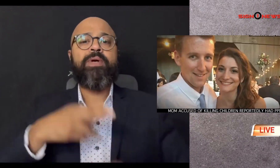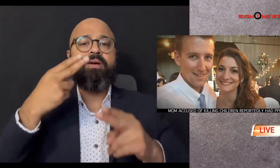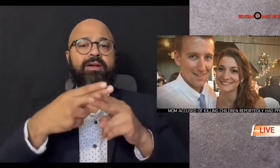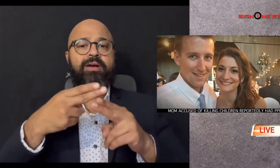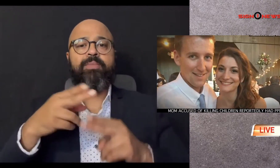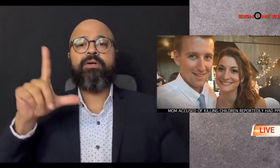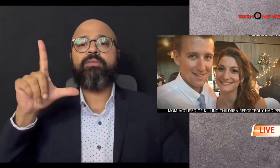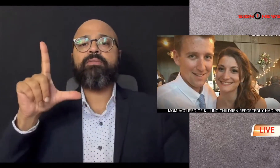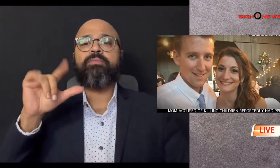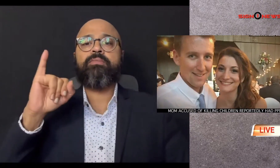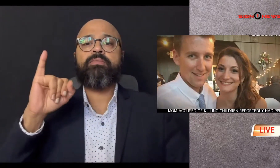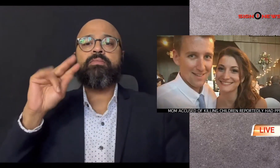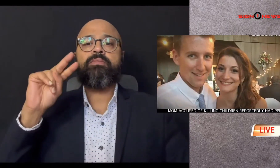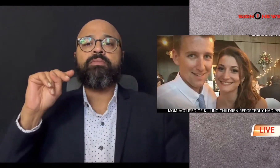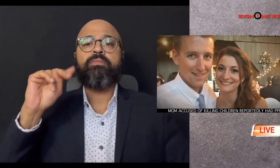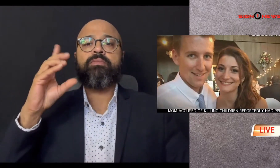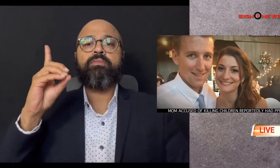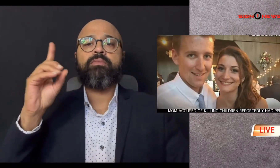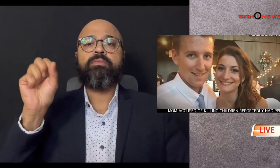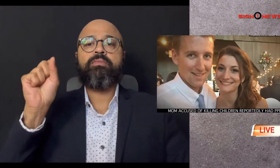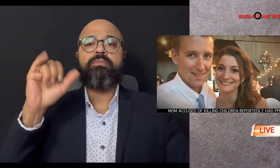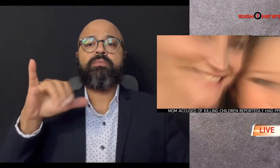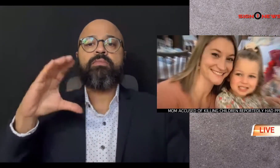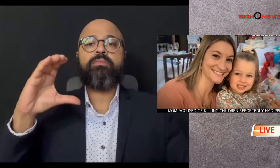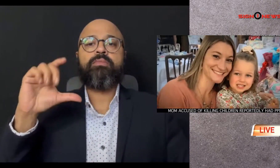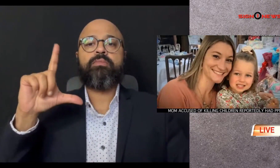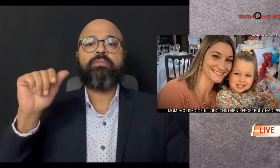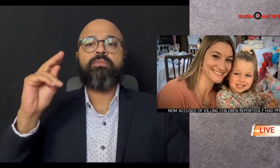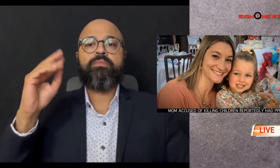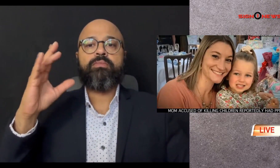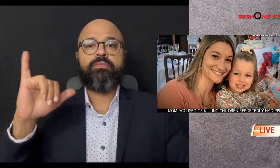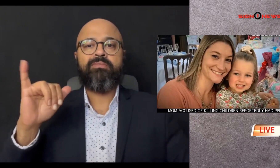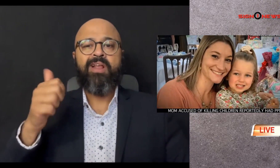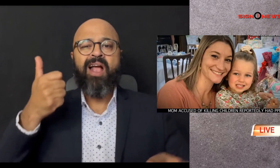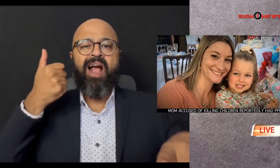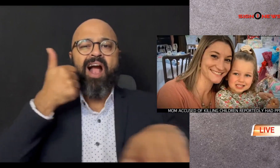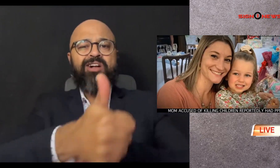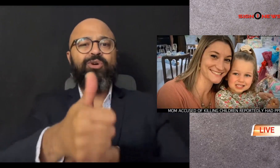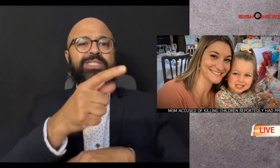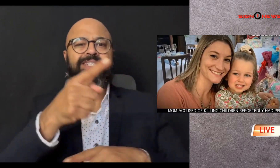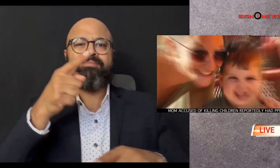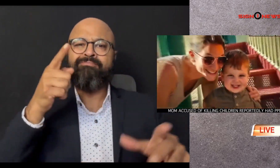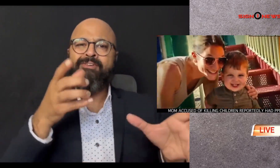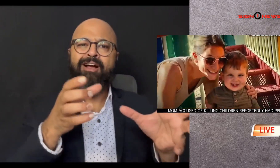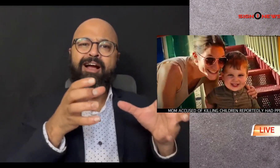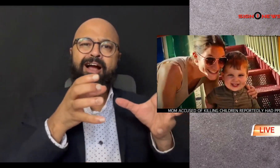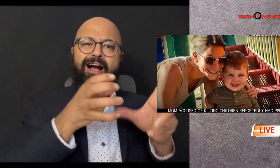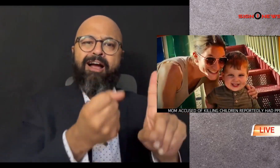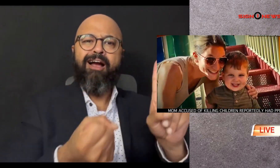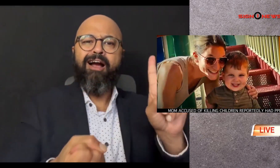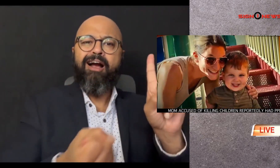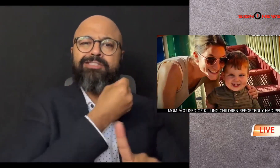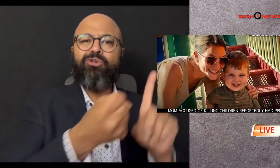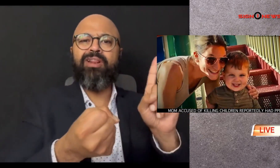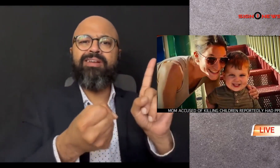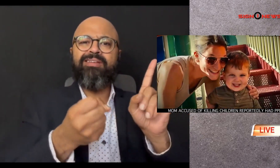a 32 year old New England woman named Lindsey Clancy Is accused of assault strangulation and